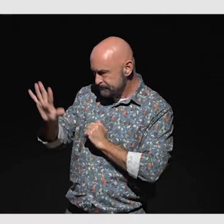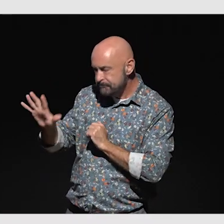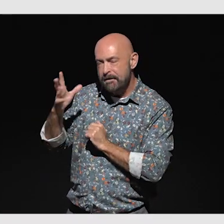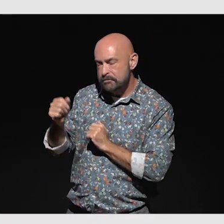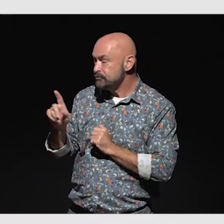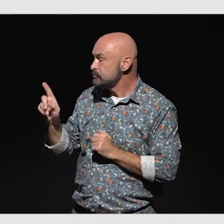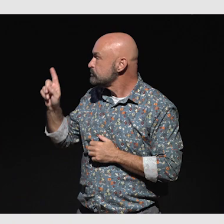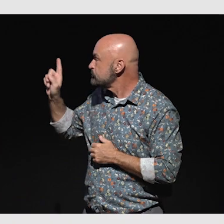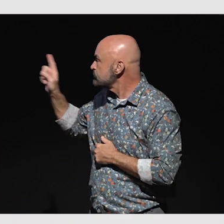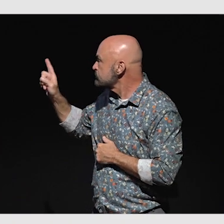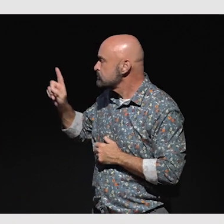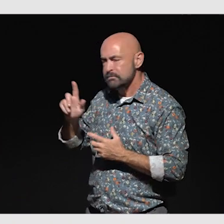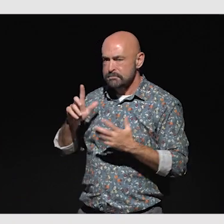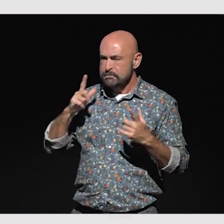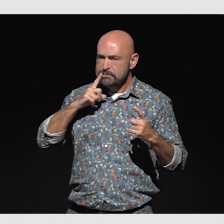Now, this is a very complicated moment